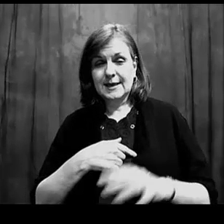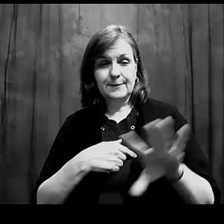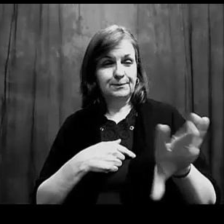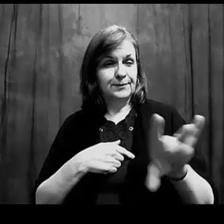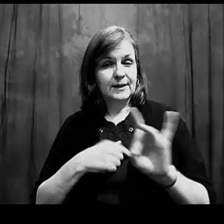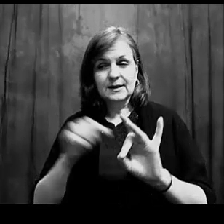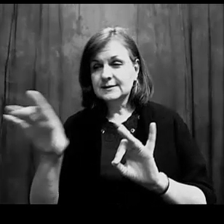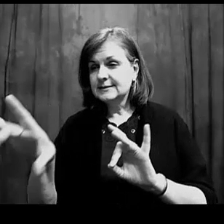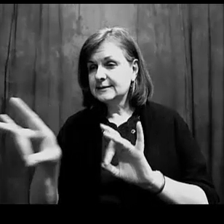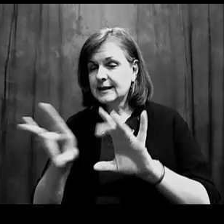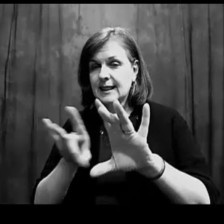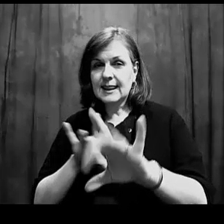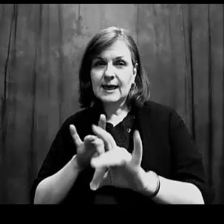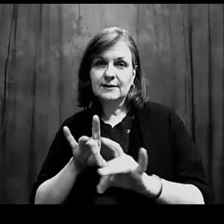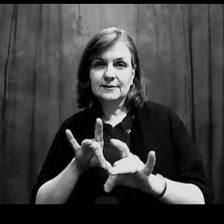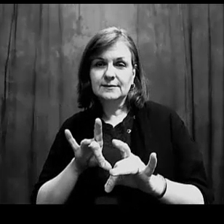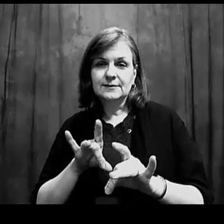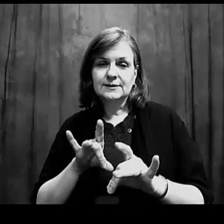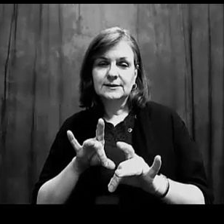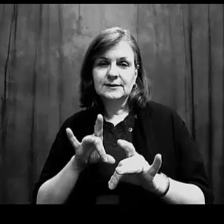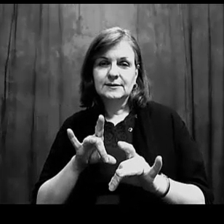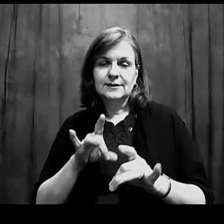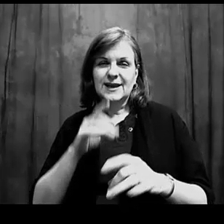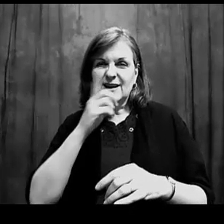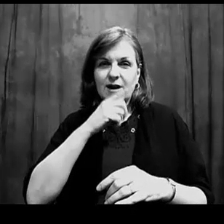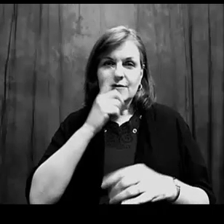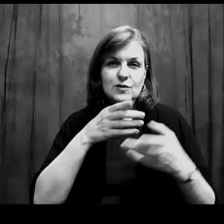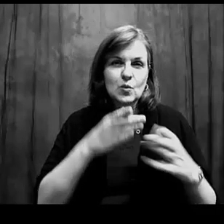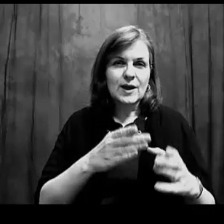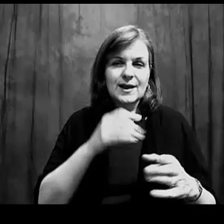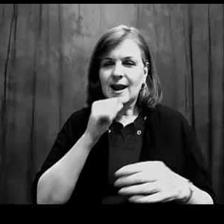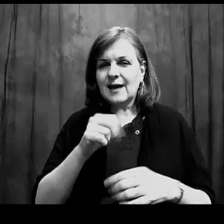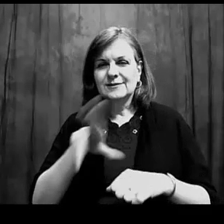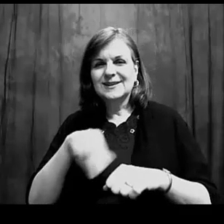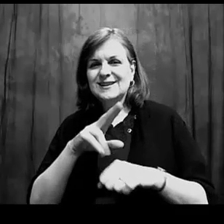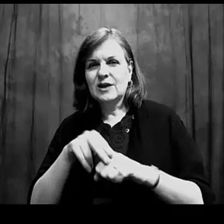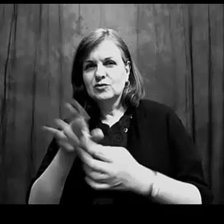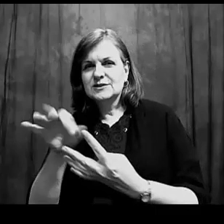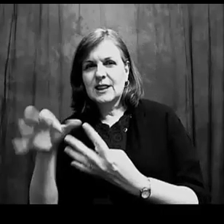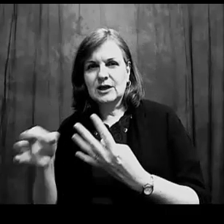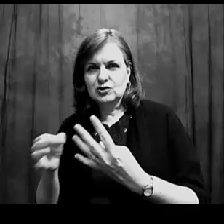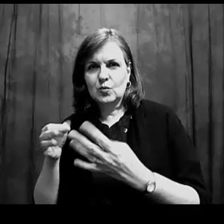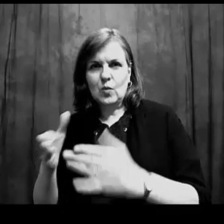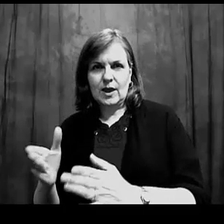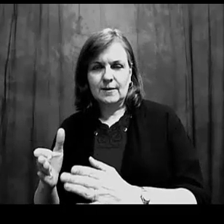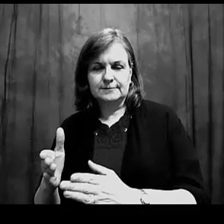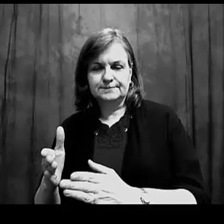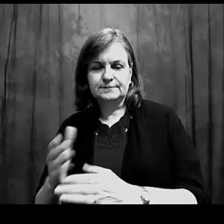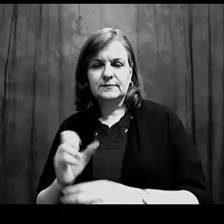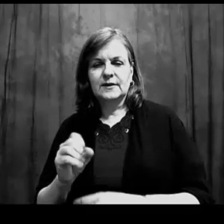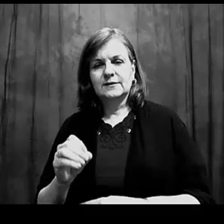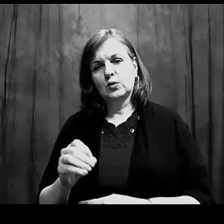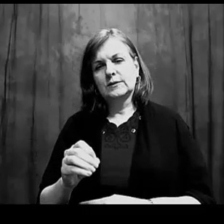selection in very artificial way vs. natural selection kind of way and so